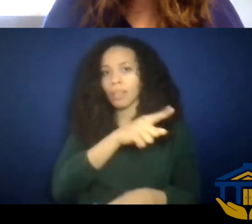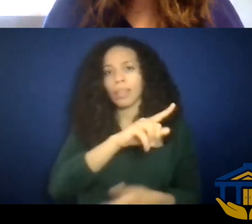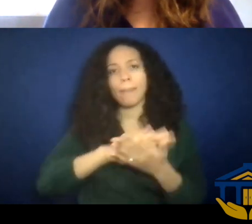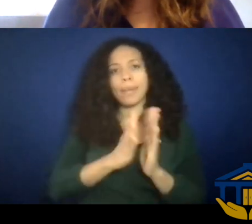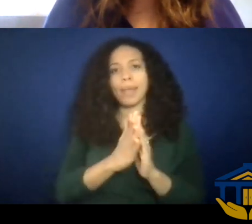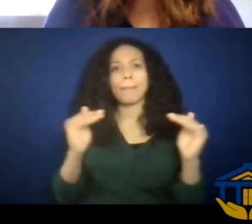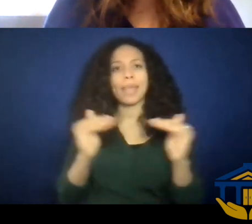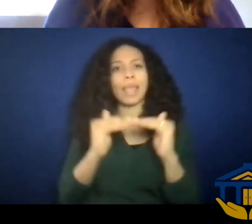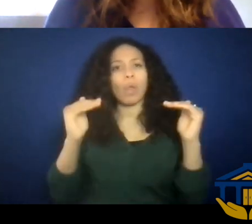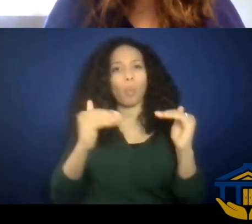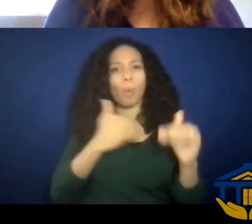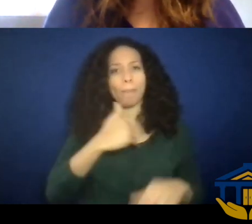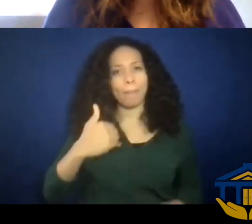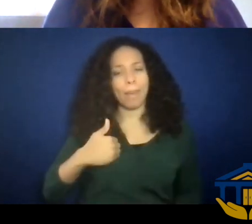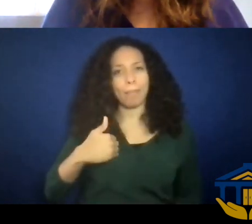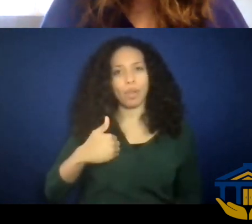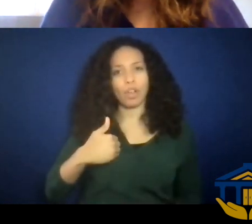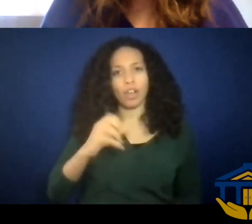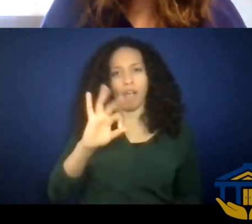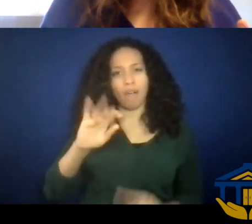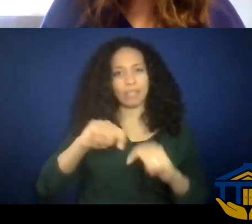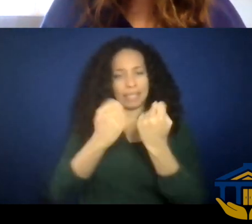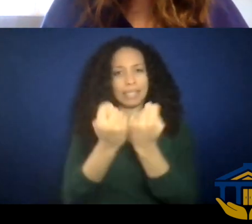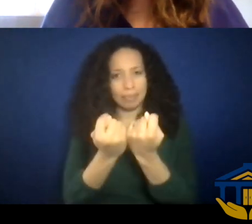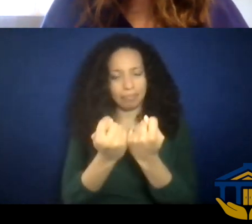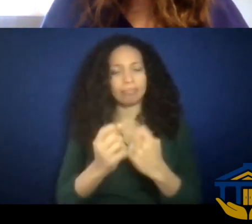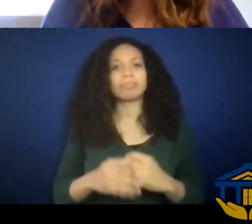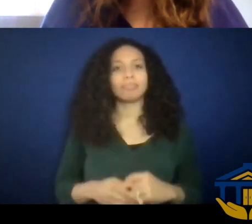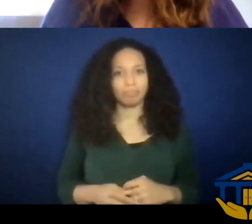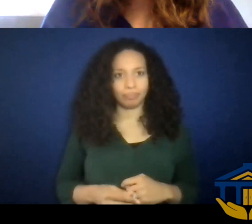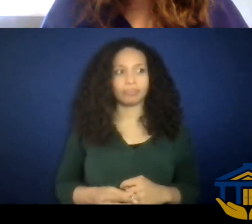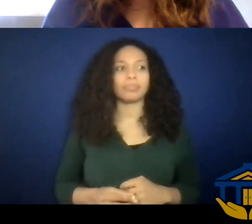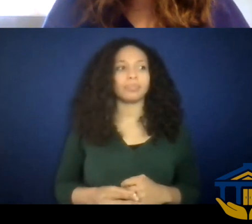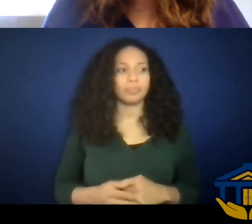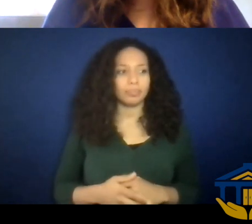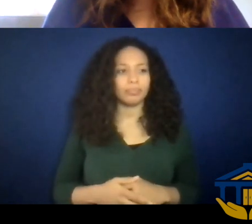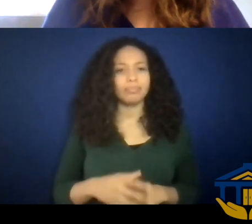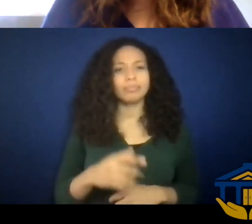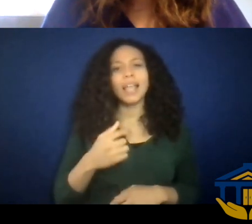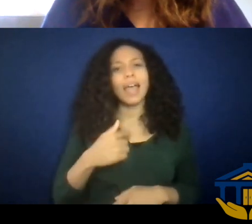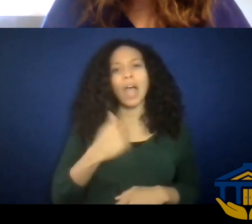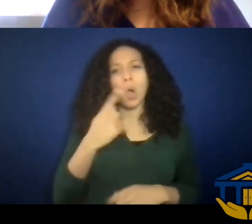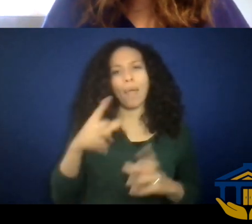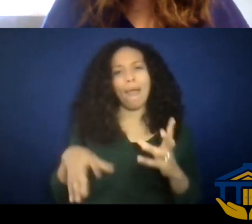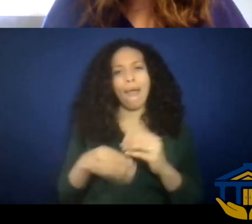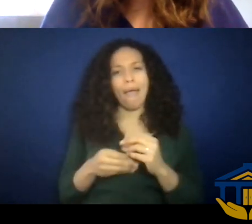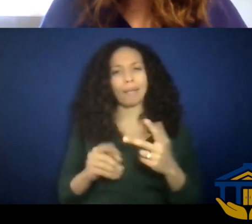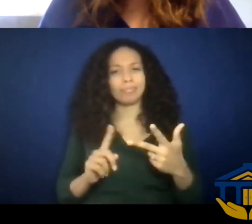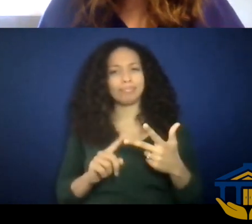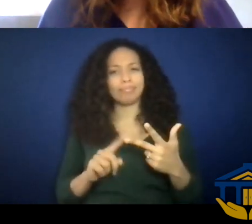of the team at that meeting. And I always add other professionals. I think when I'm